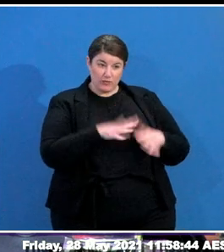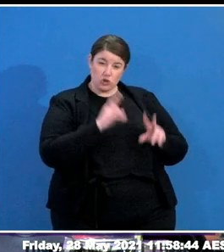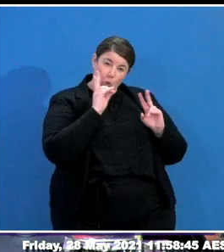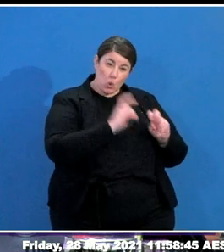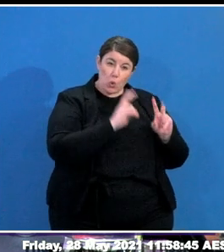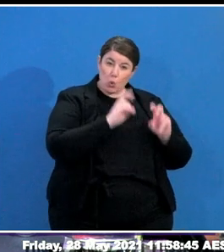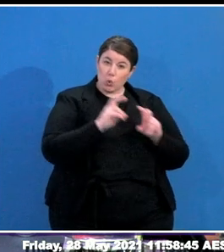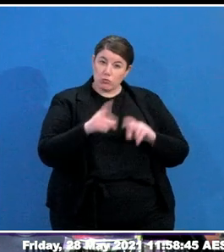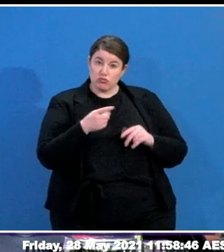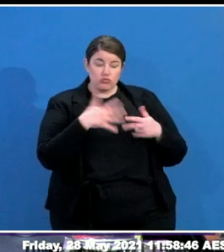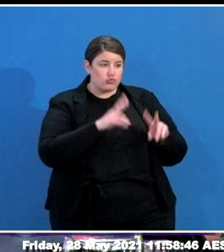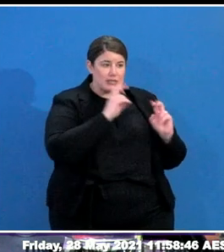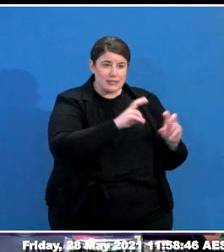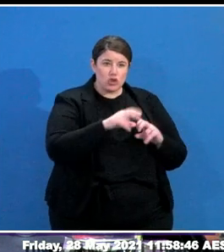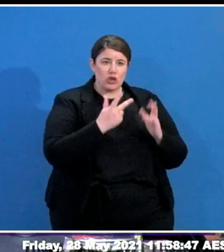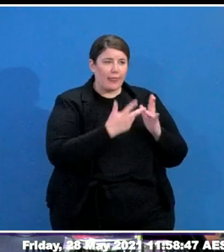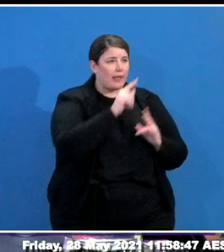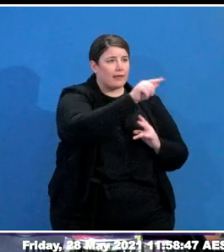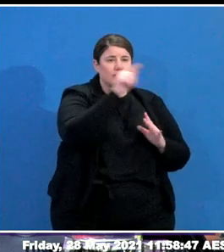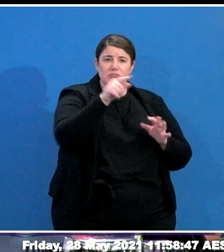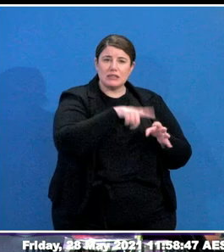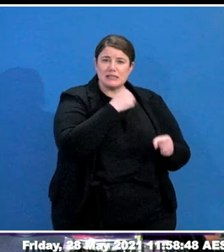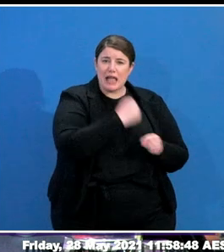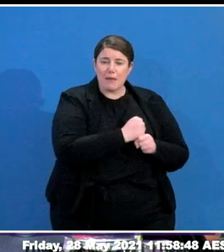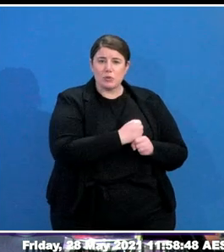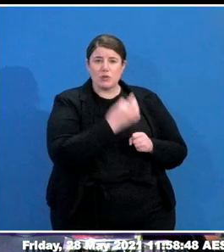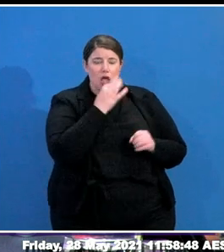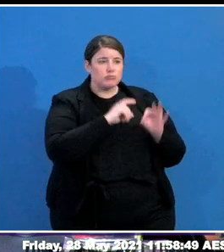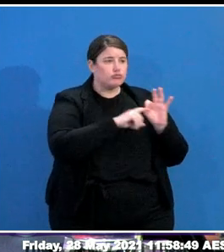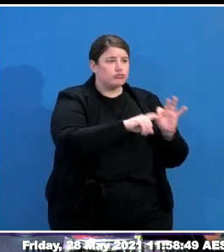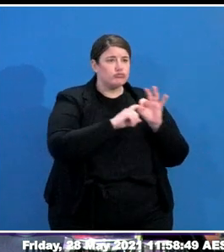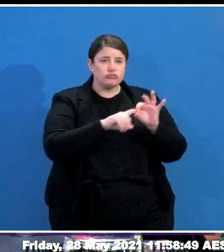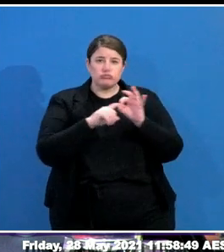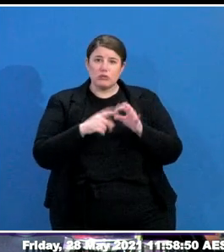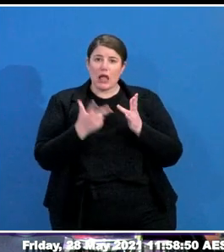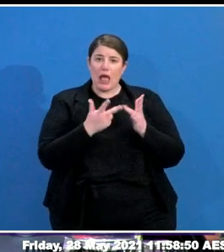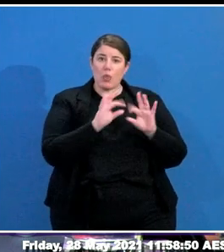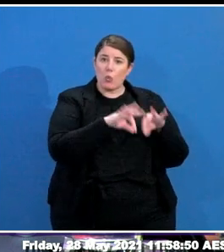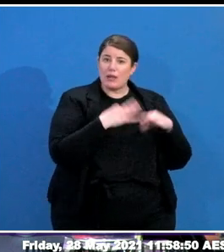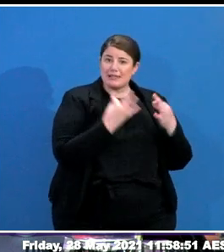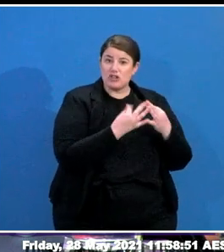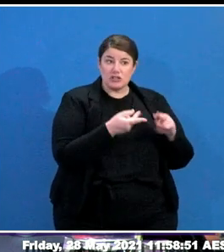Have you done research into that and asked other providers whether they've